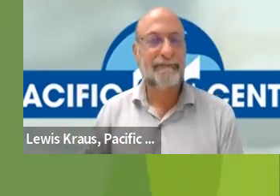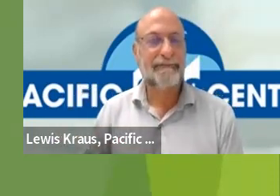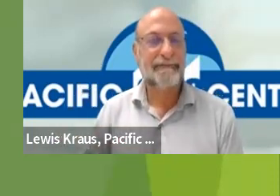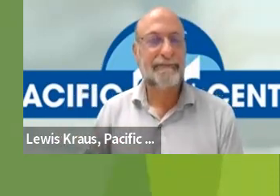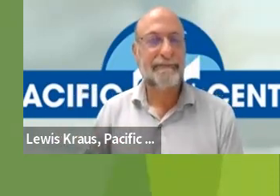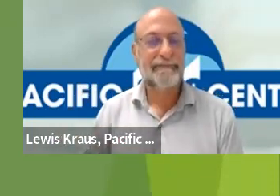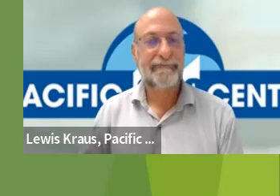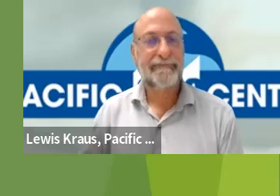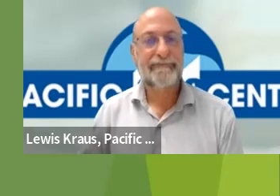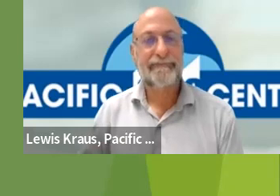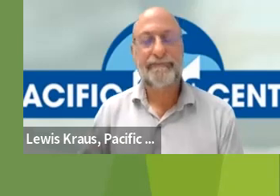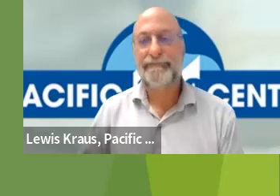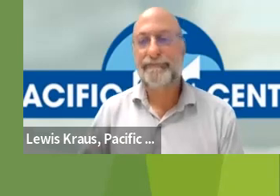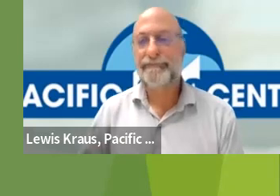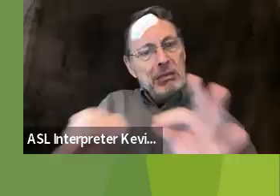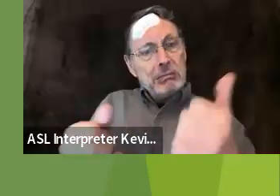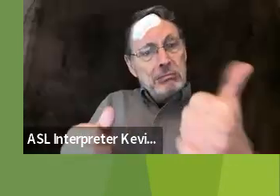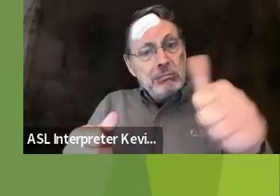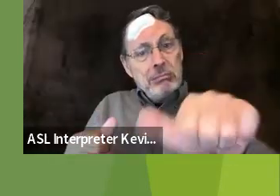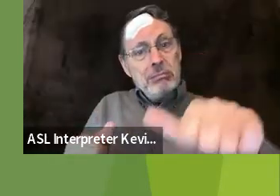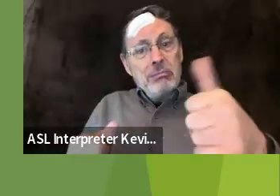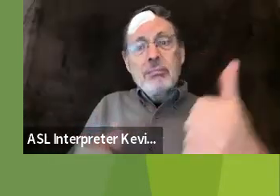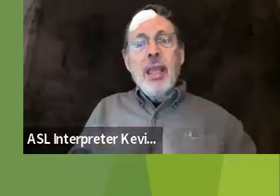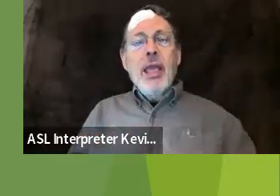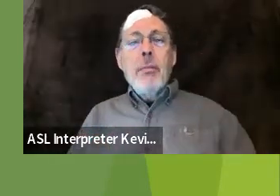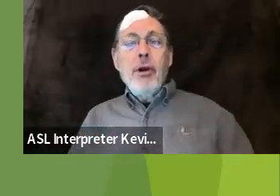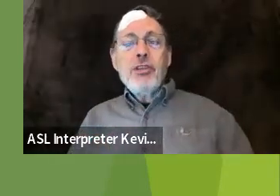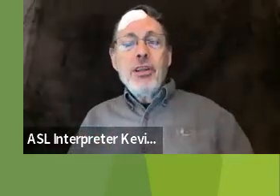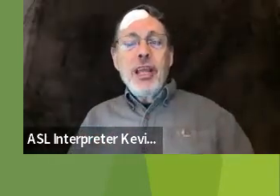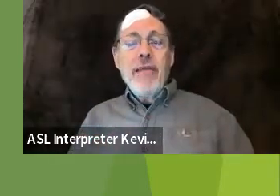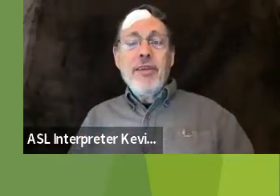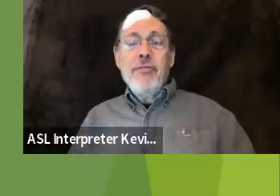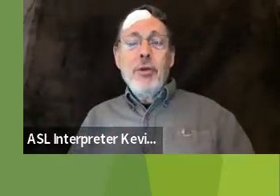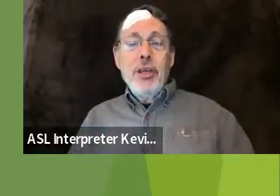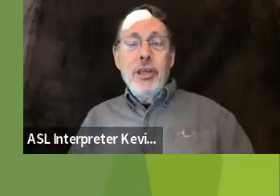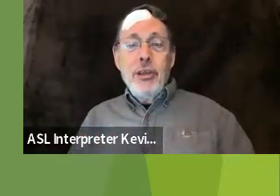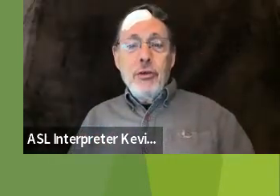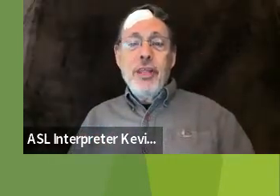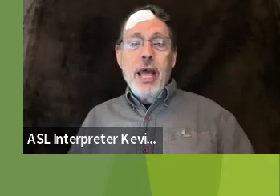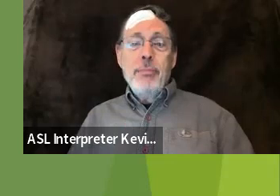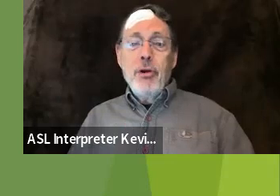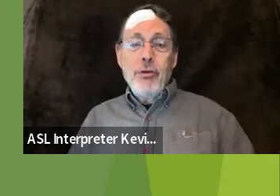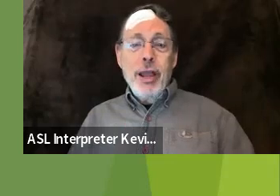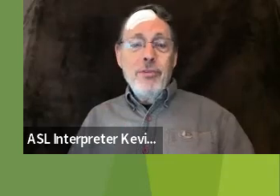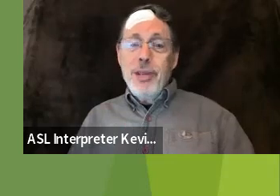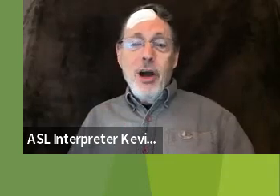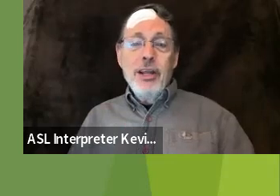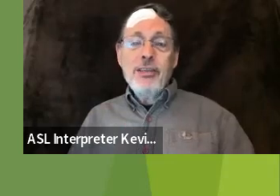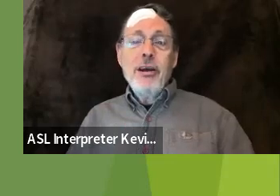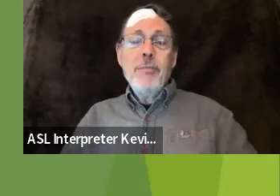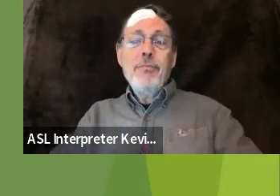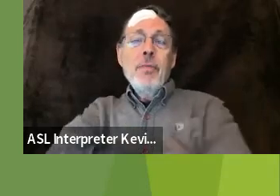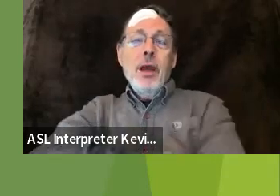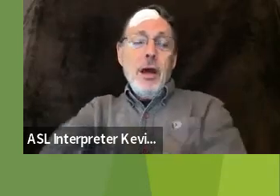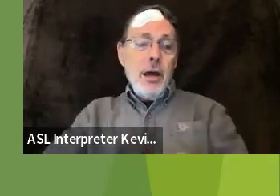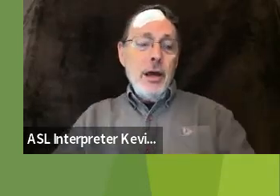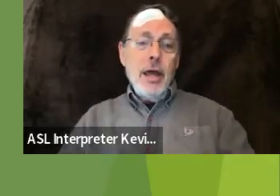Personally, I've never really used that program, to be honest.